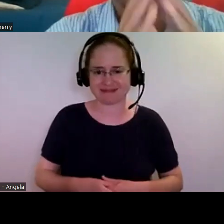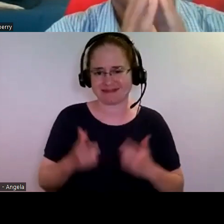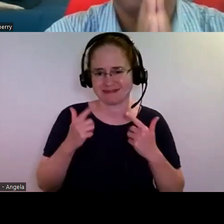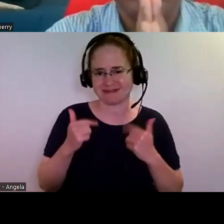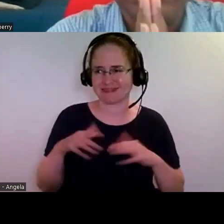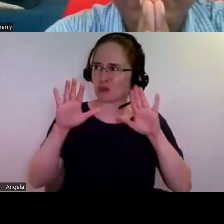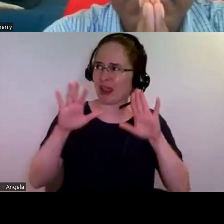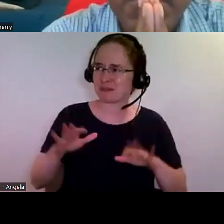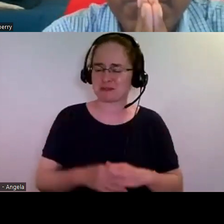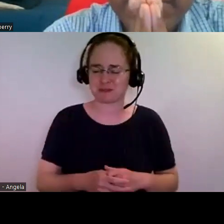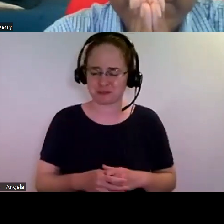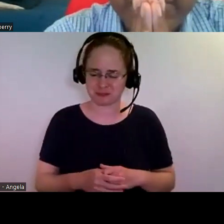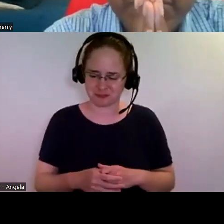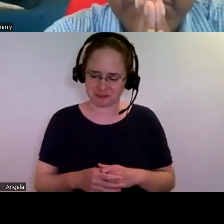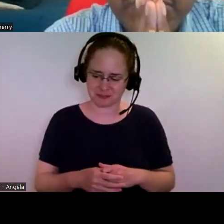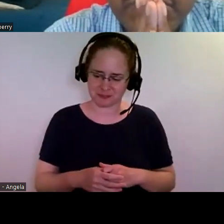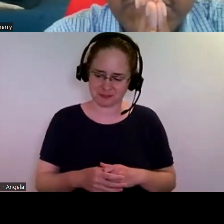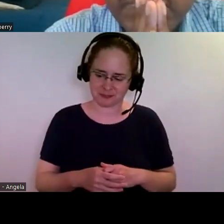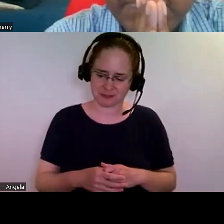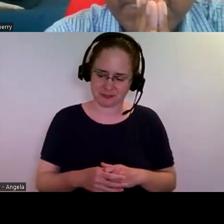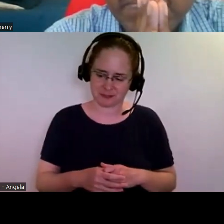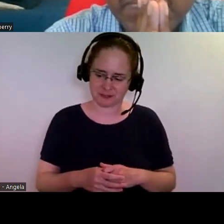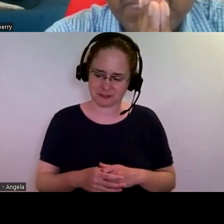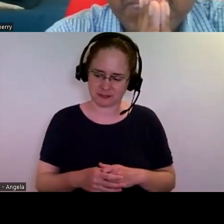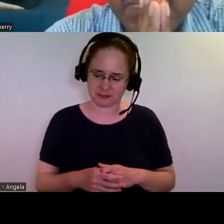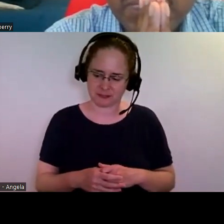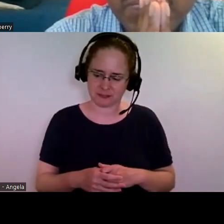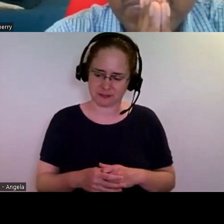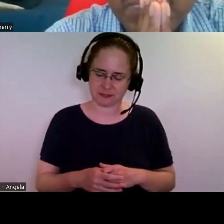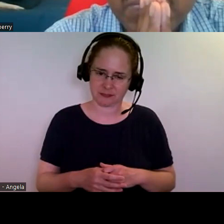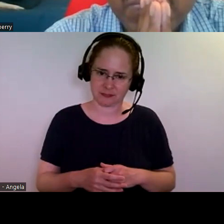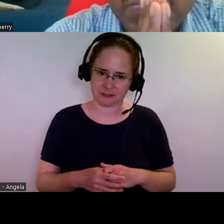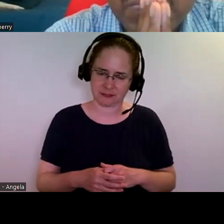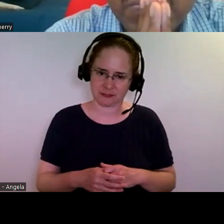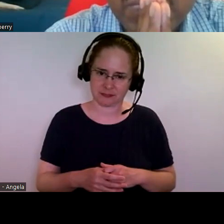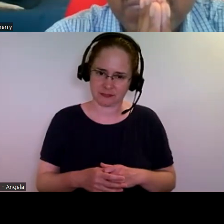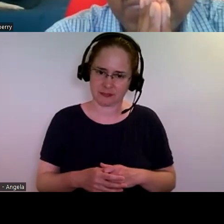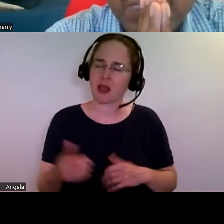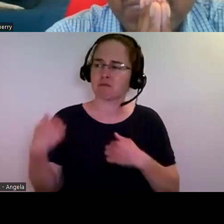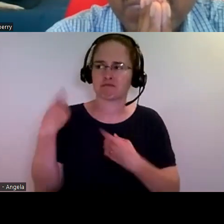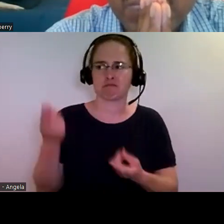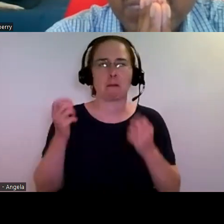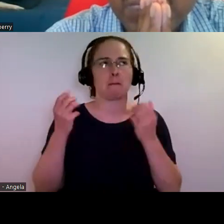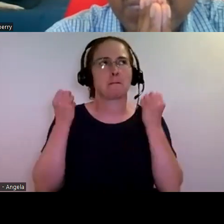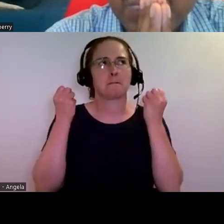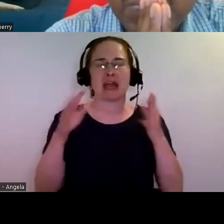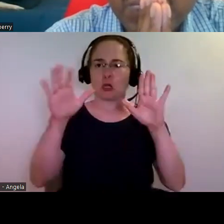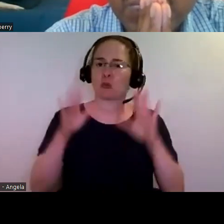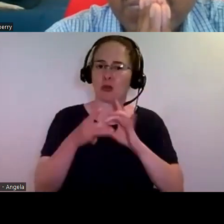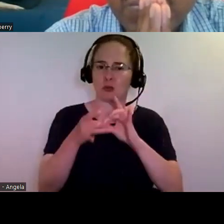(Riley Hurt) Great, so I've had many great relationships over my life with other disabled